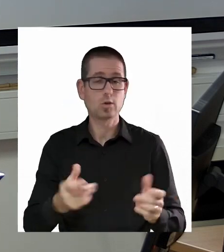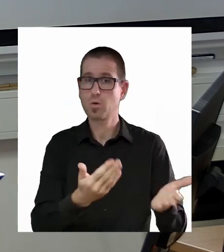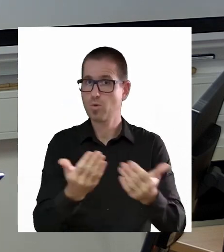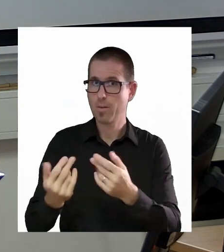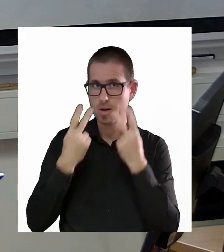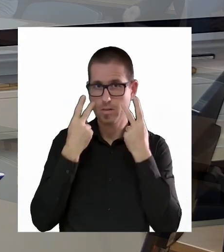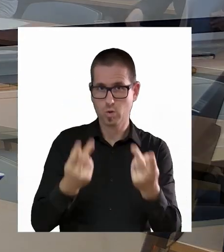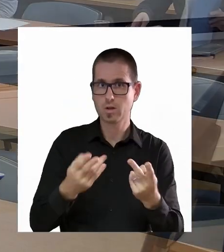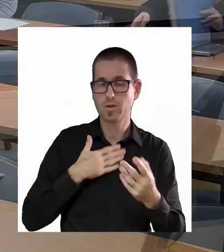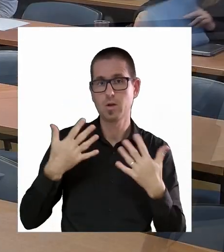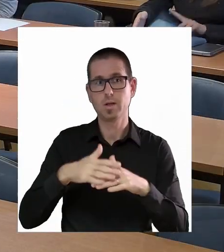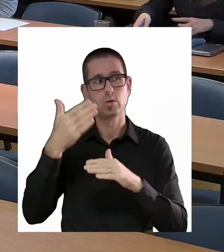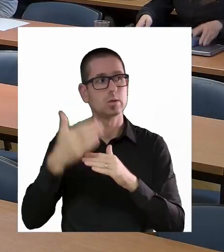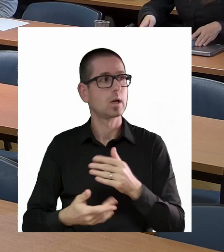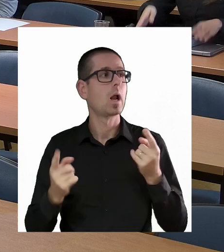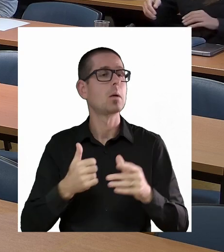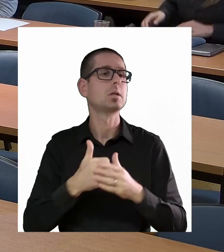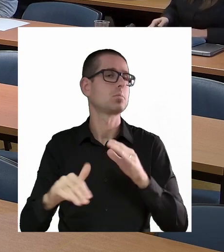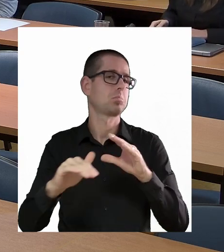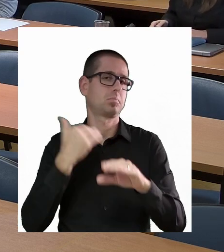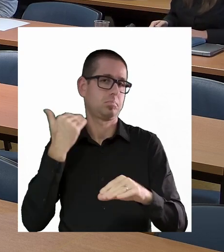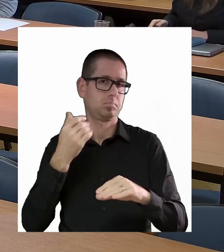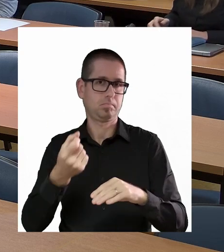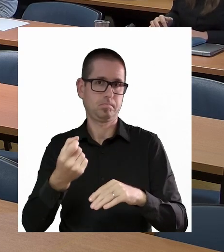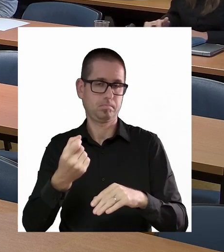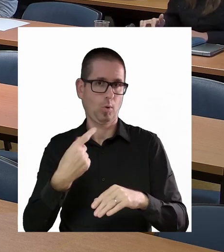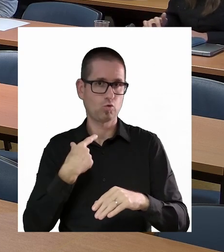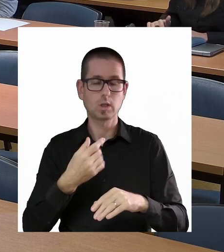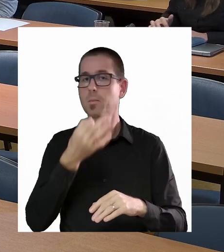this website or just email us and we will guide